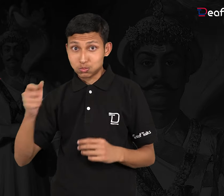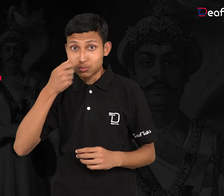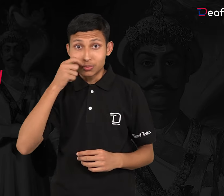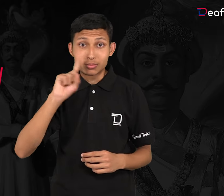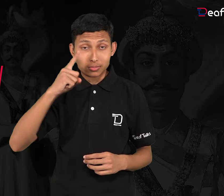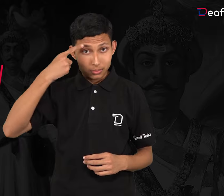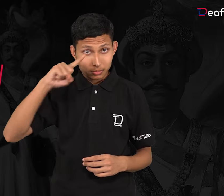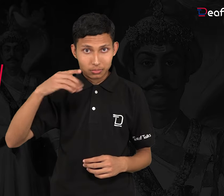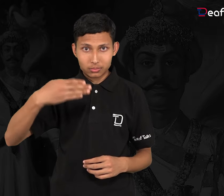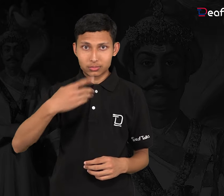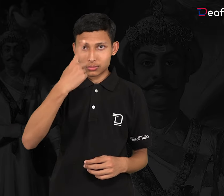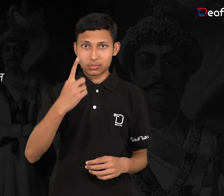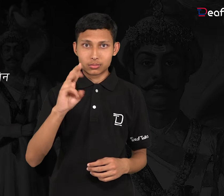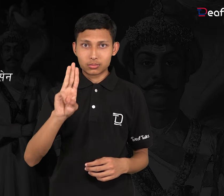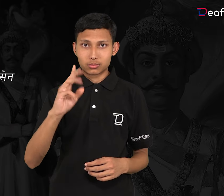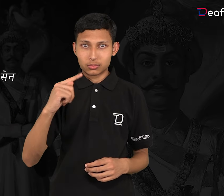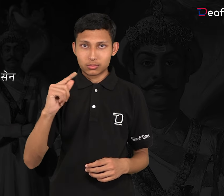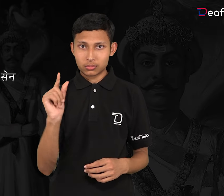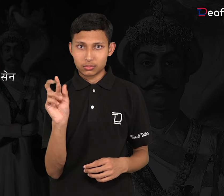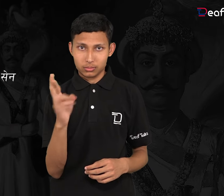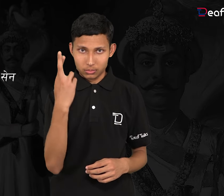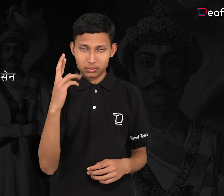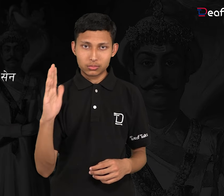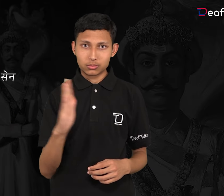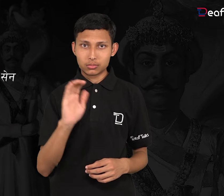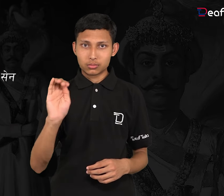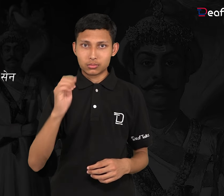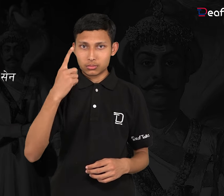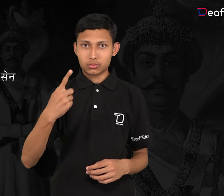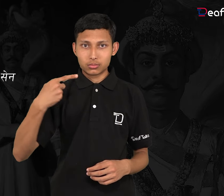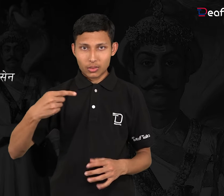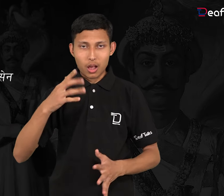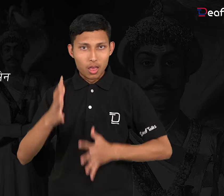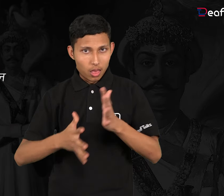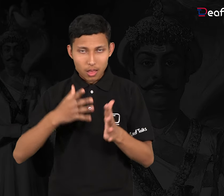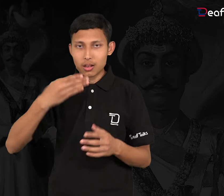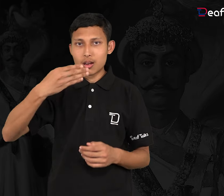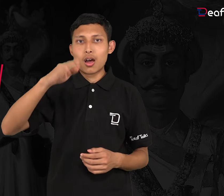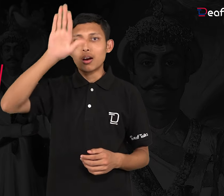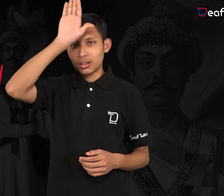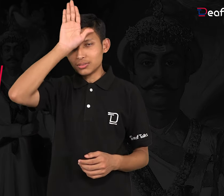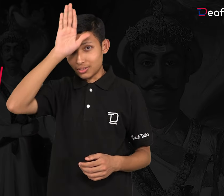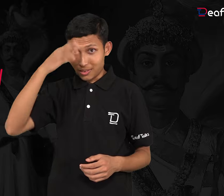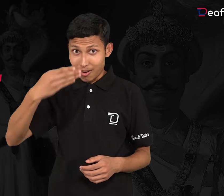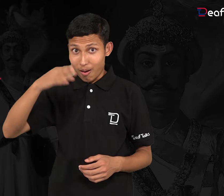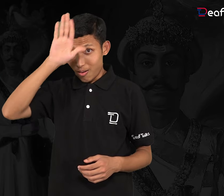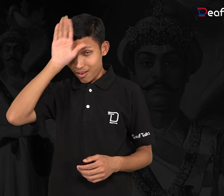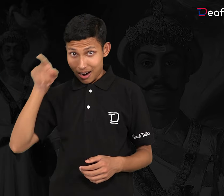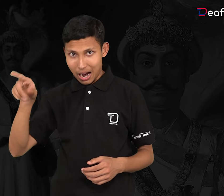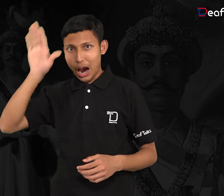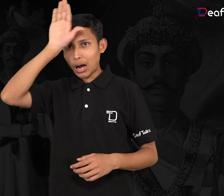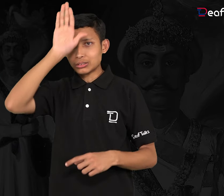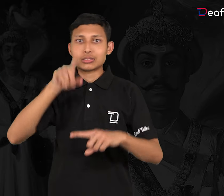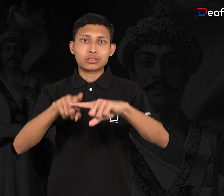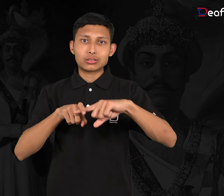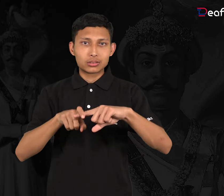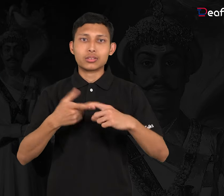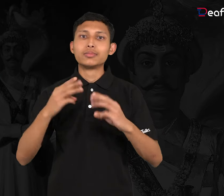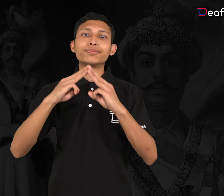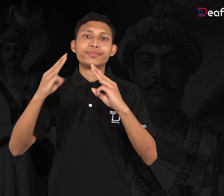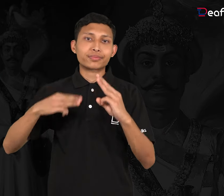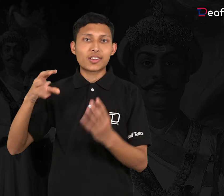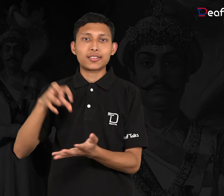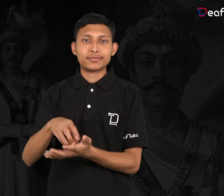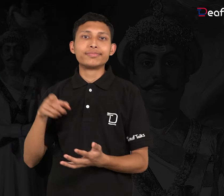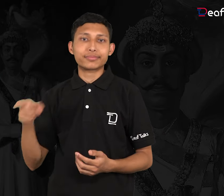She is the 12-year-old daughter of Hemkarna Sen, the king of Makwanpur.